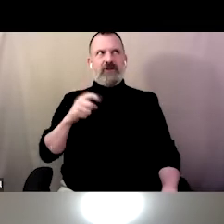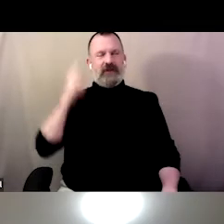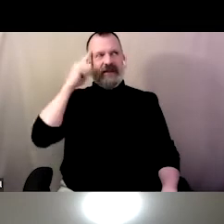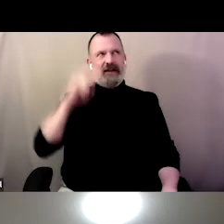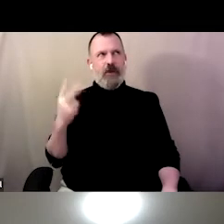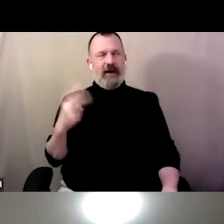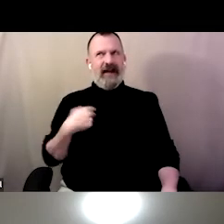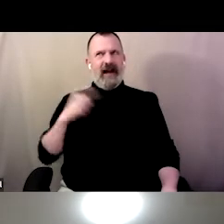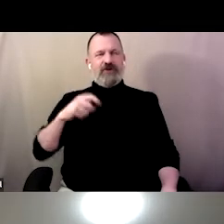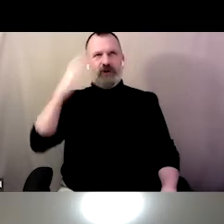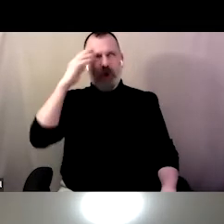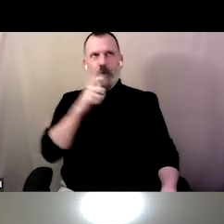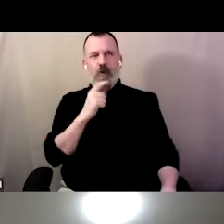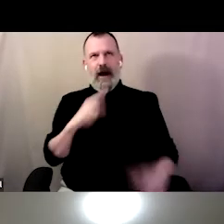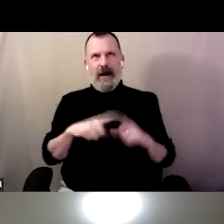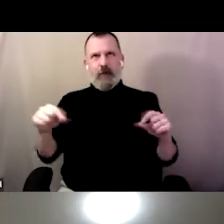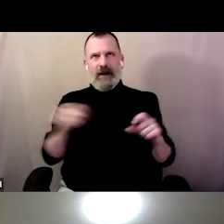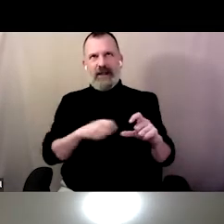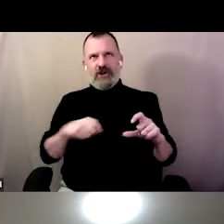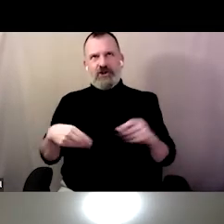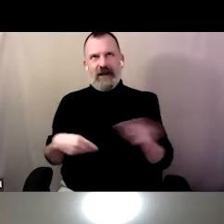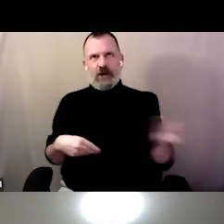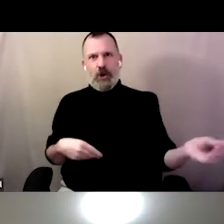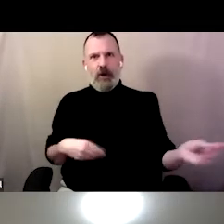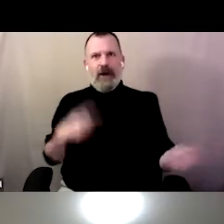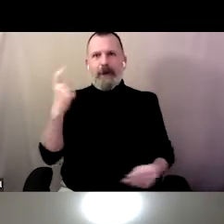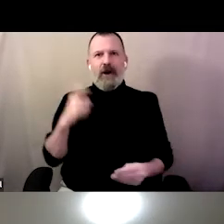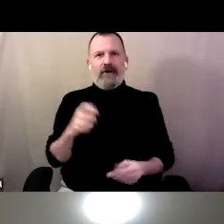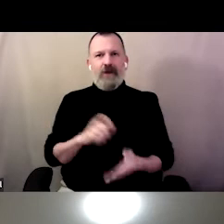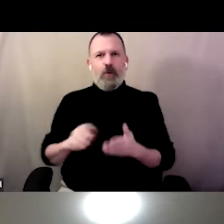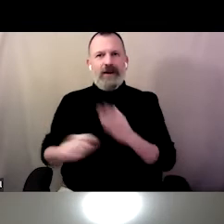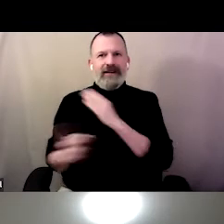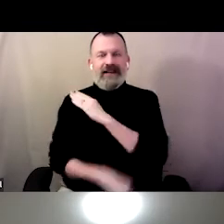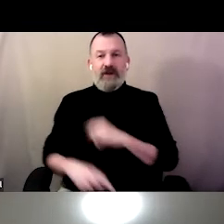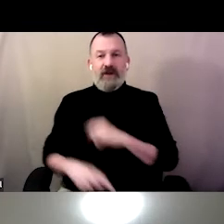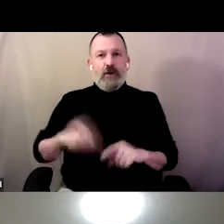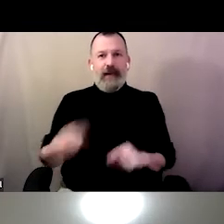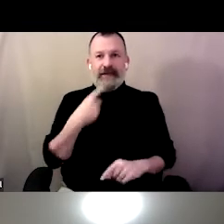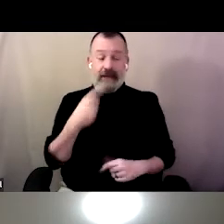CalebBarlow: Because the way it works with sanctions isn't you know you can't play the I didn't know who I was paying game that doesn't work.